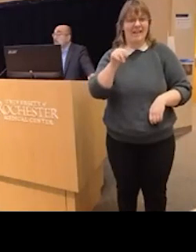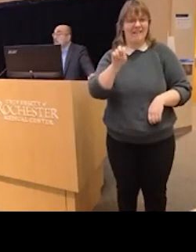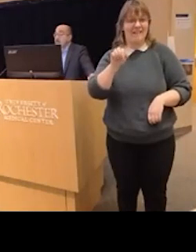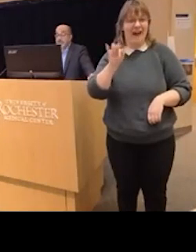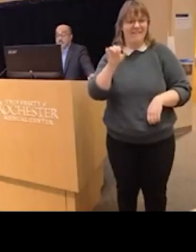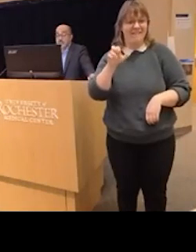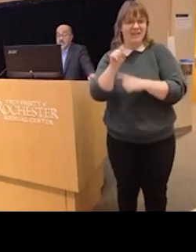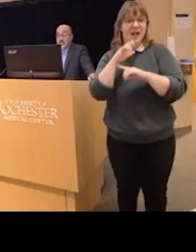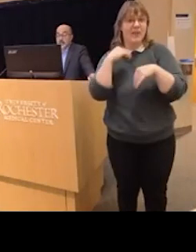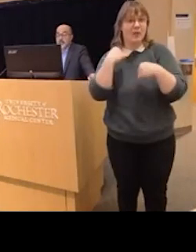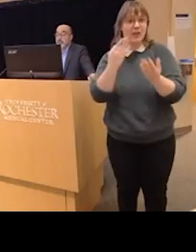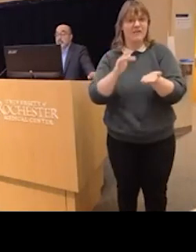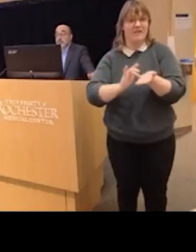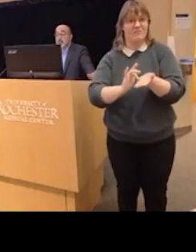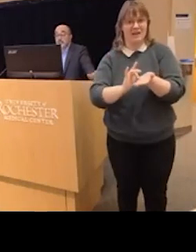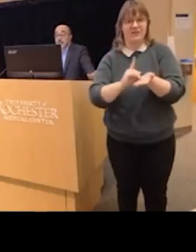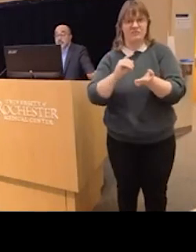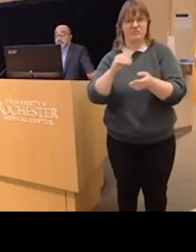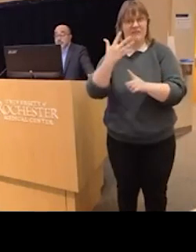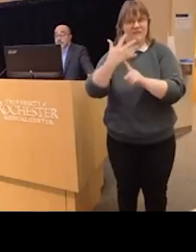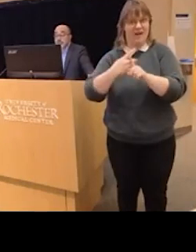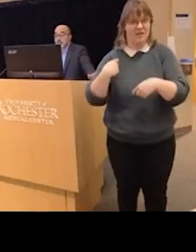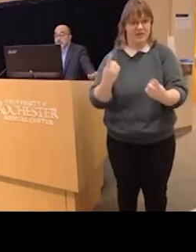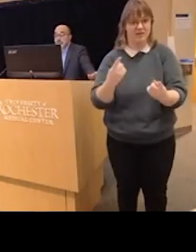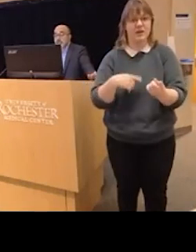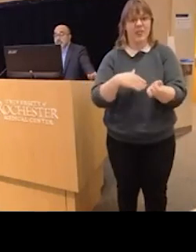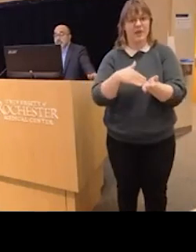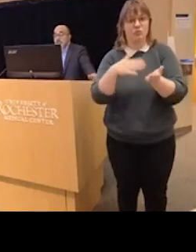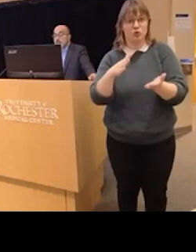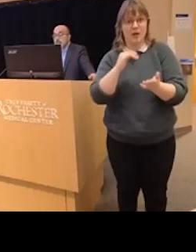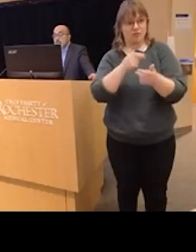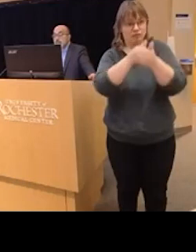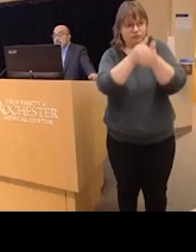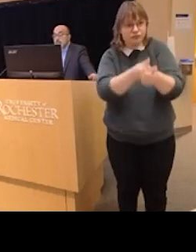over five months uh and the prescriber was bonded to group and we tracked their Average pain levels